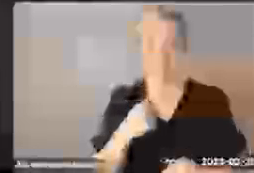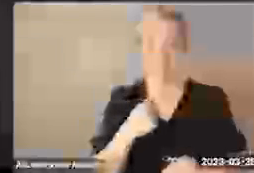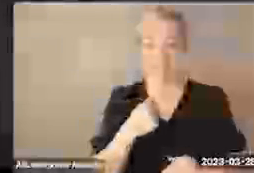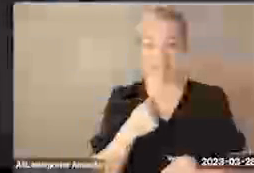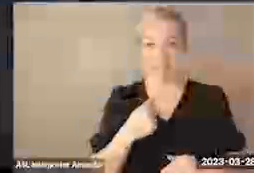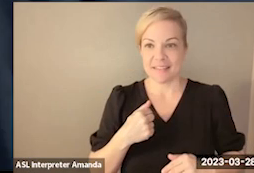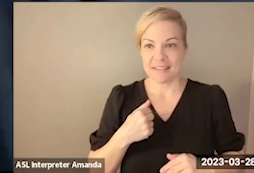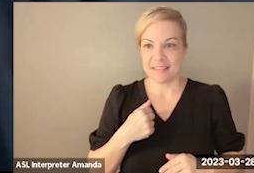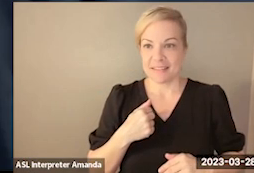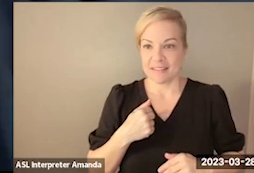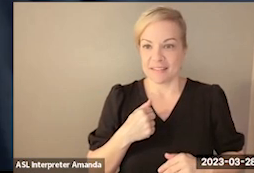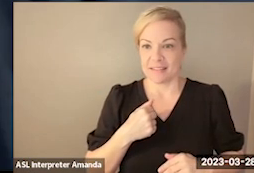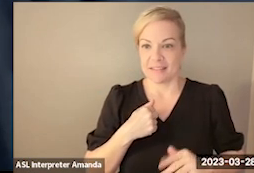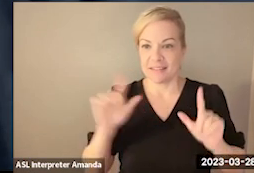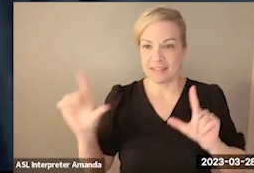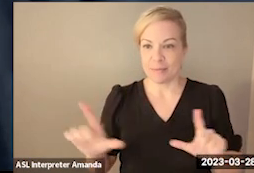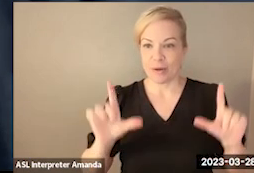Debbie Stine, Science & Technology Policy Academy: these slides up. I have to